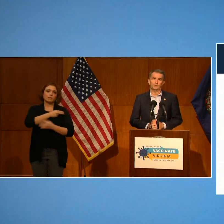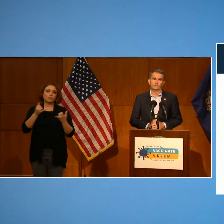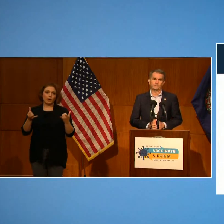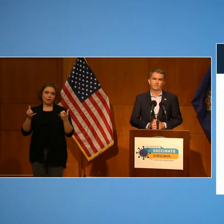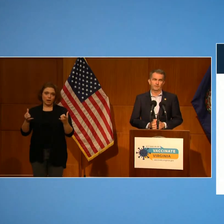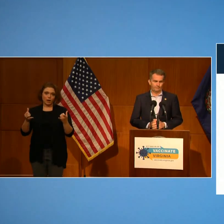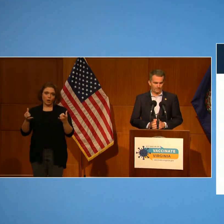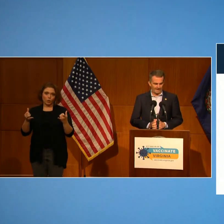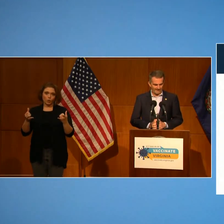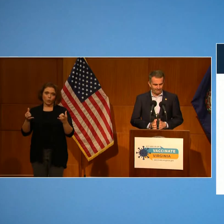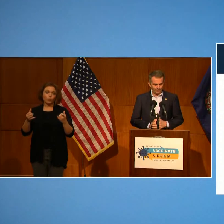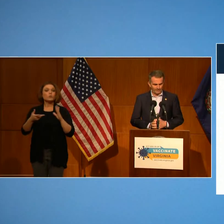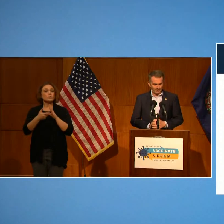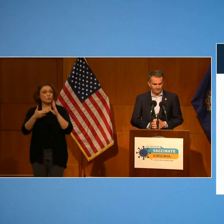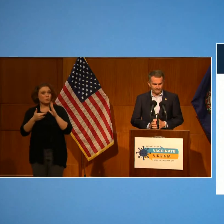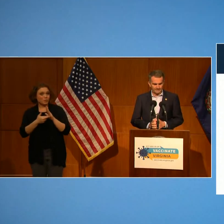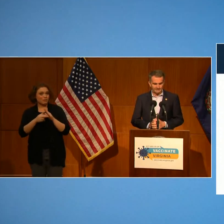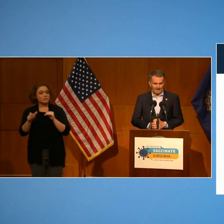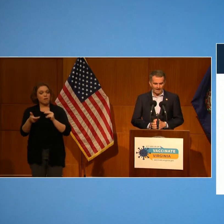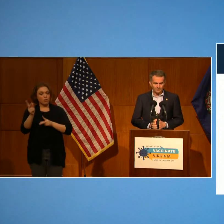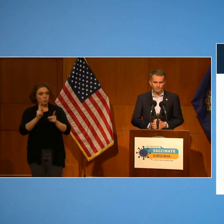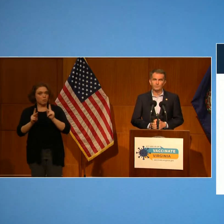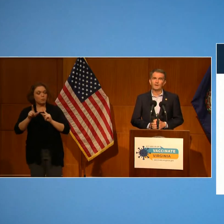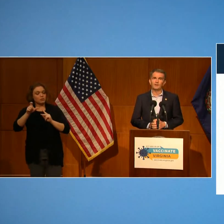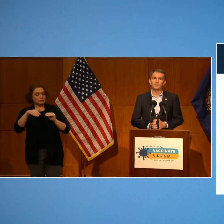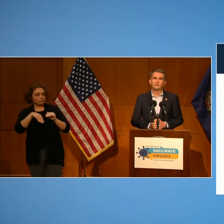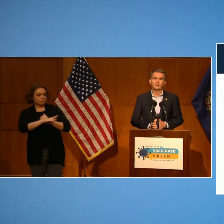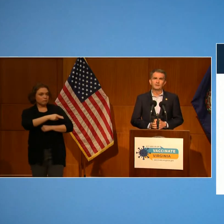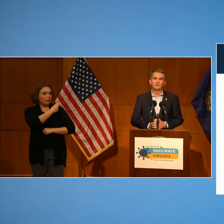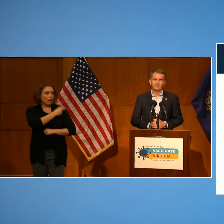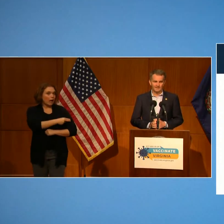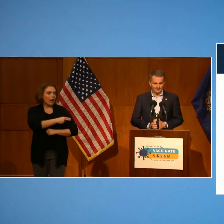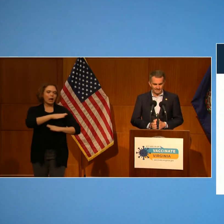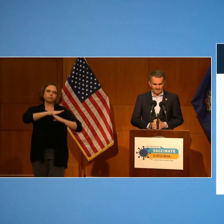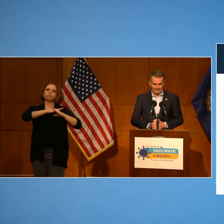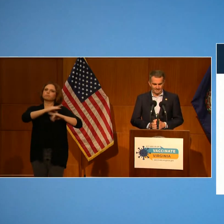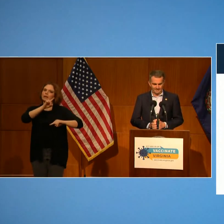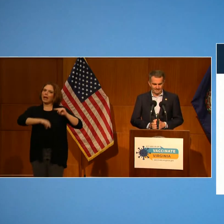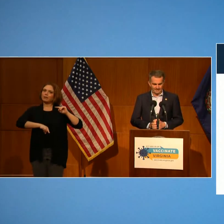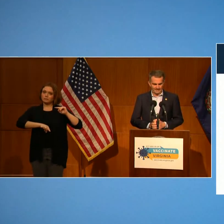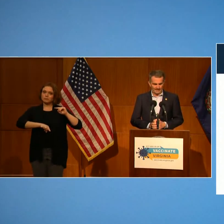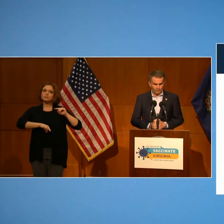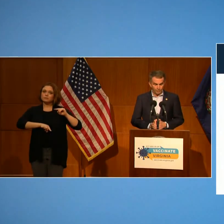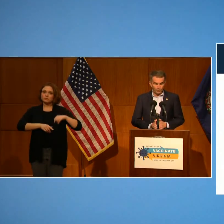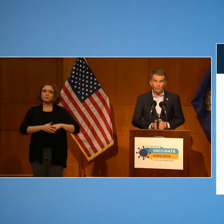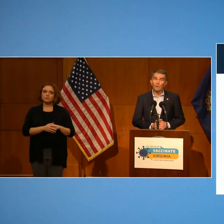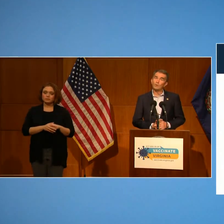NOW. MAKING IT DIFFICULT. FOR